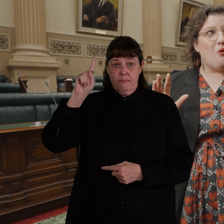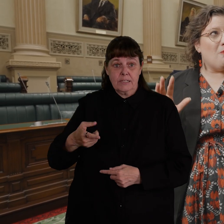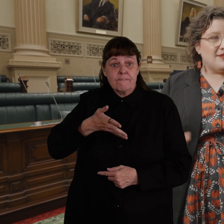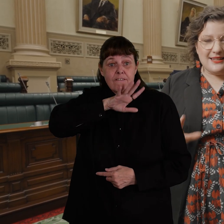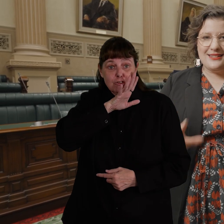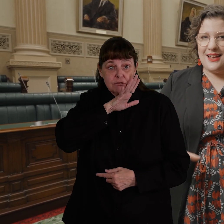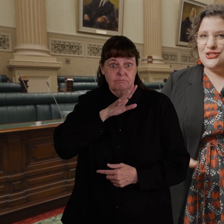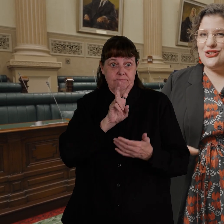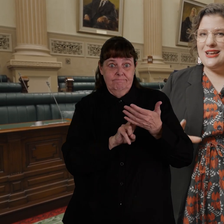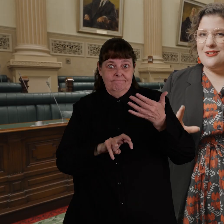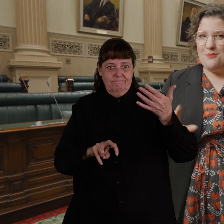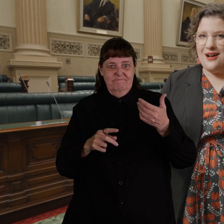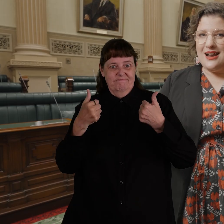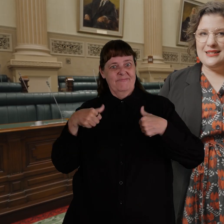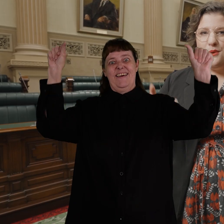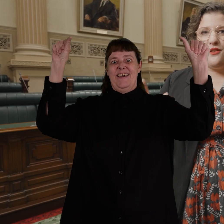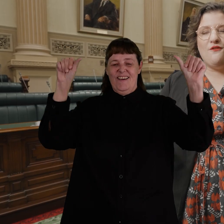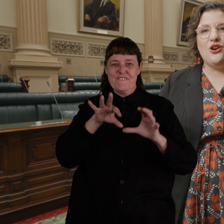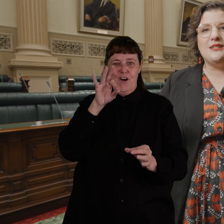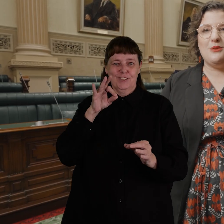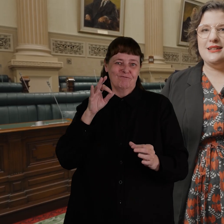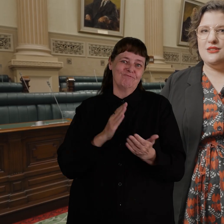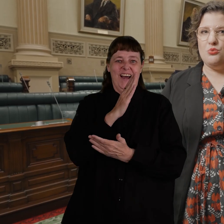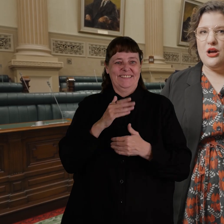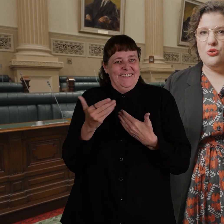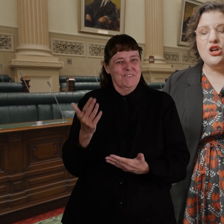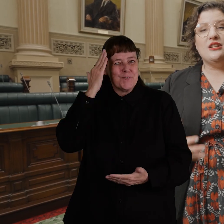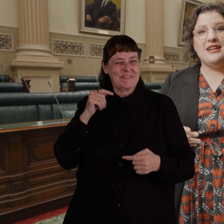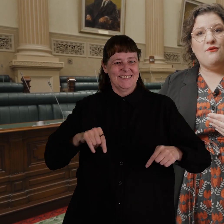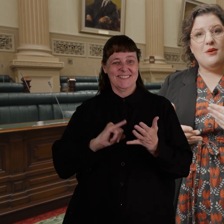But what sets South Australia apart is we were the first place in the world to give